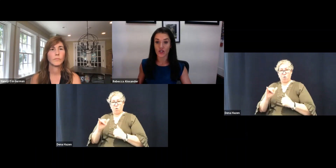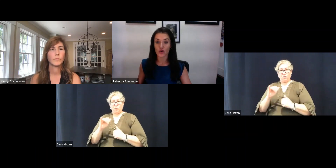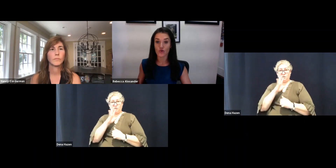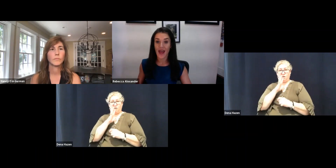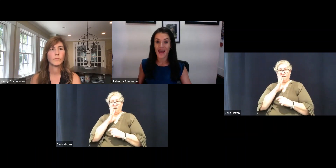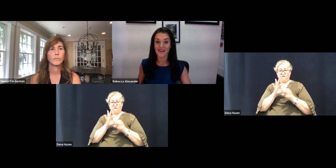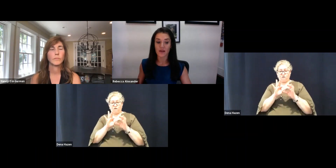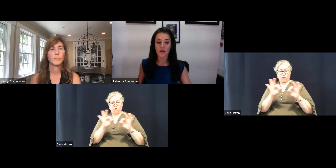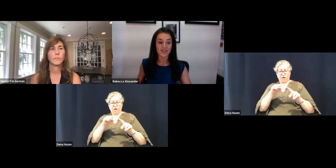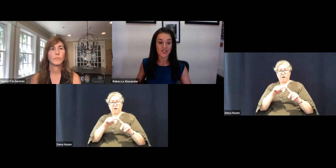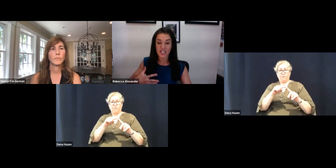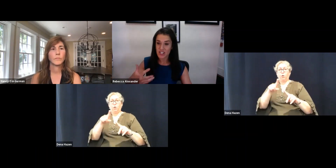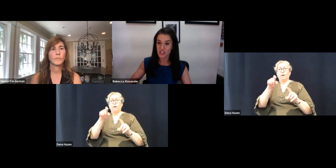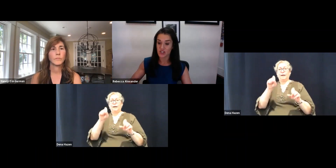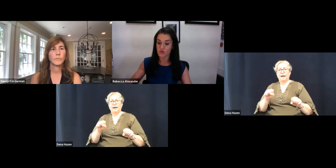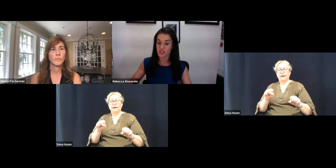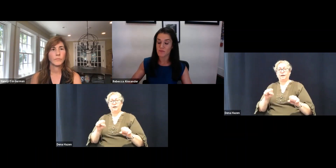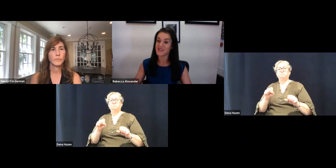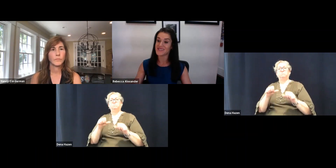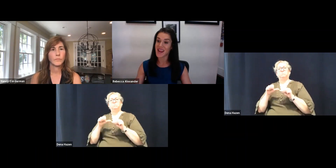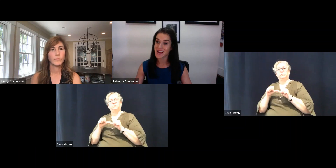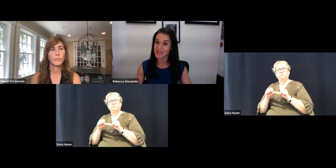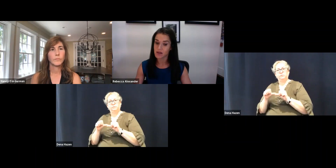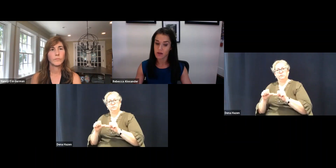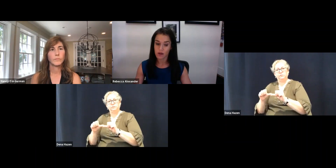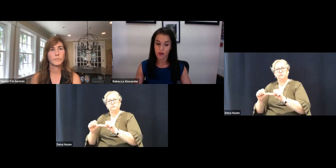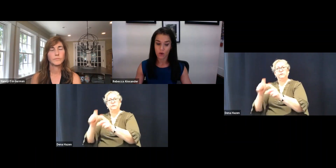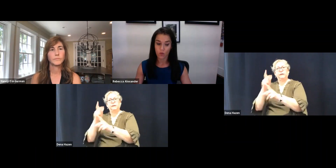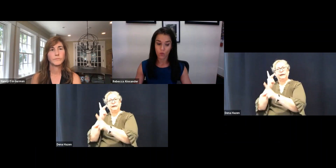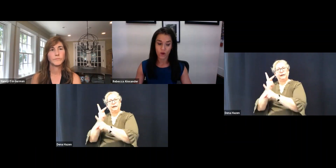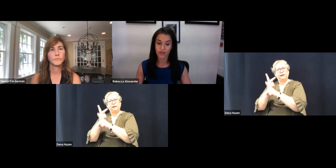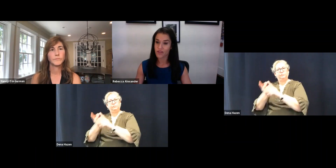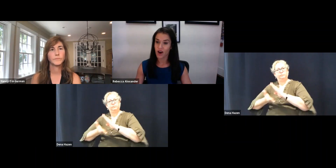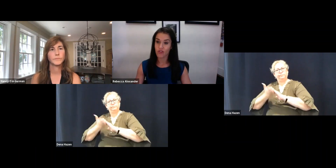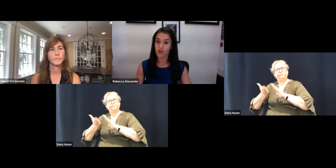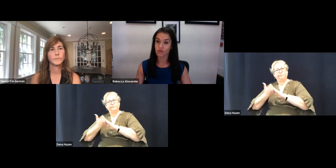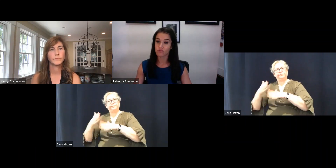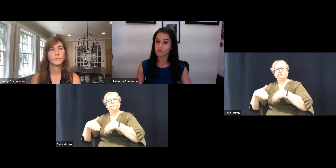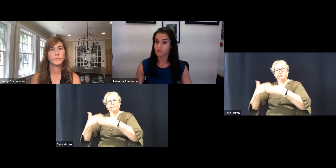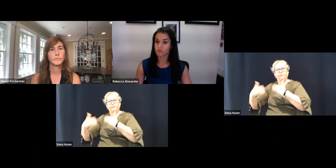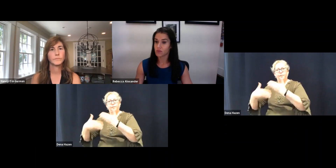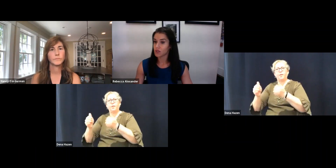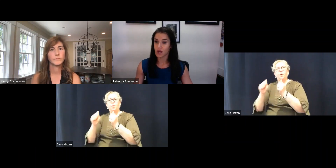you can continue to maintain with other,